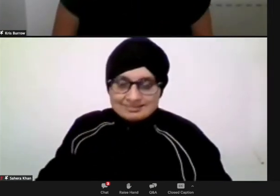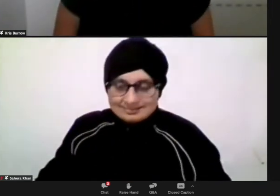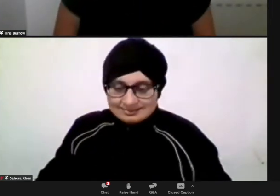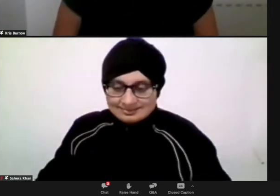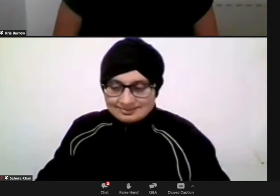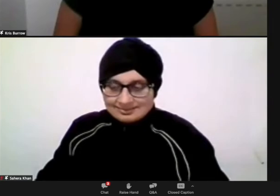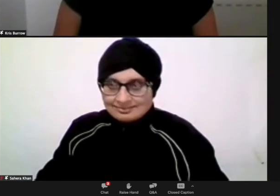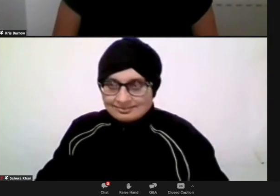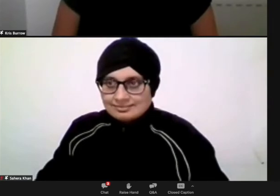Sahera?